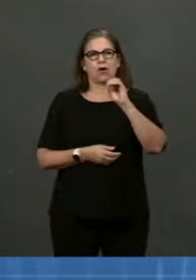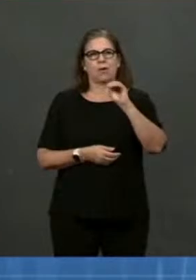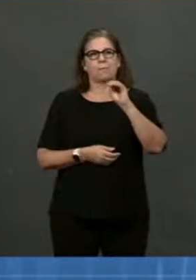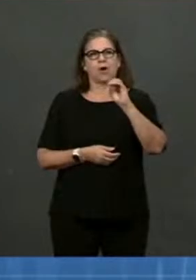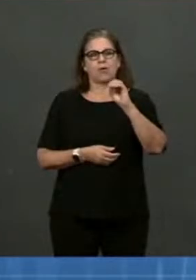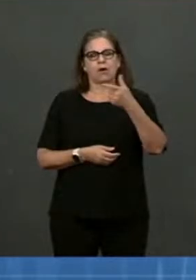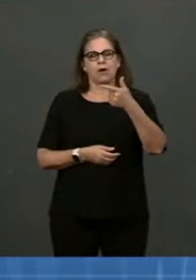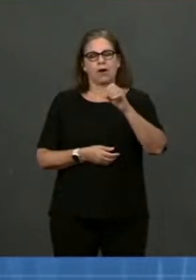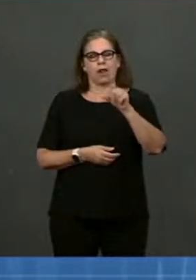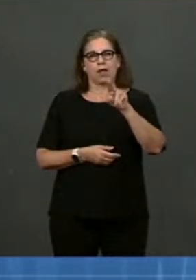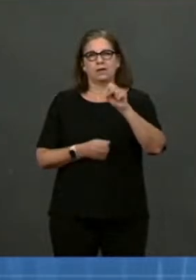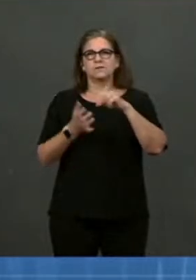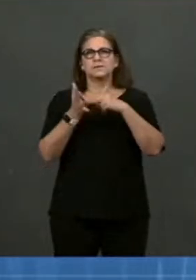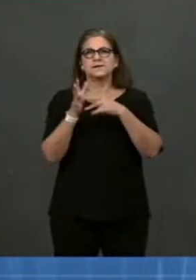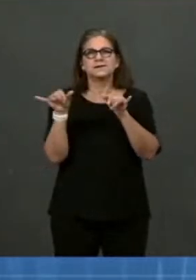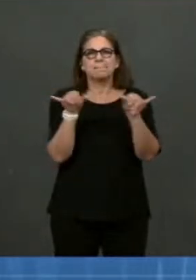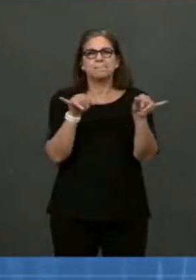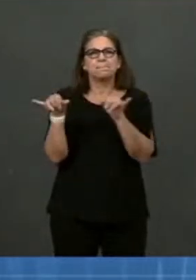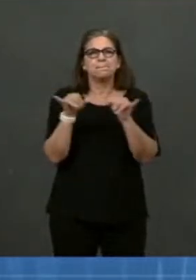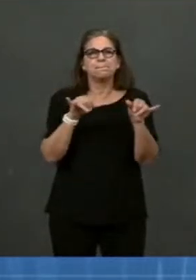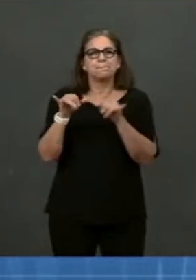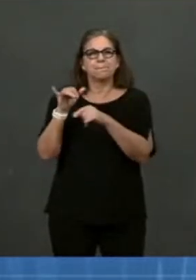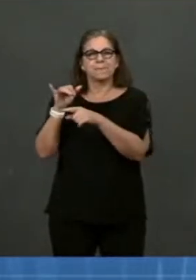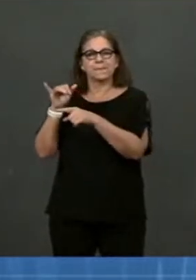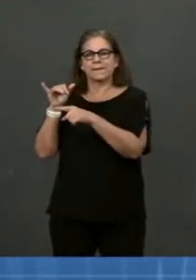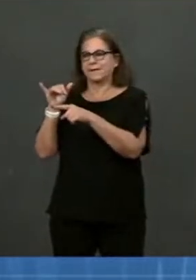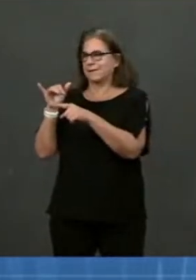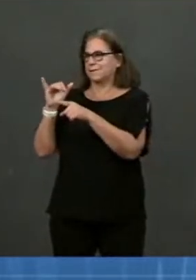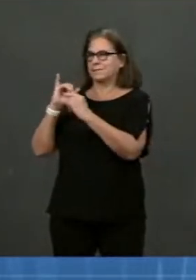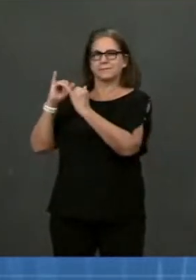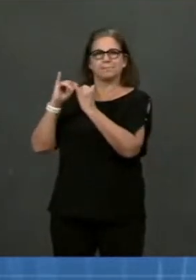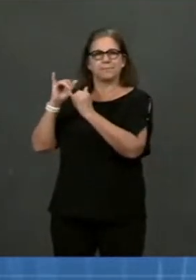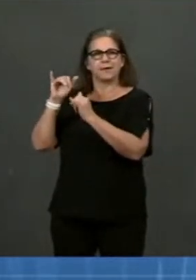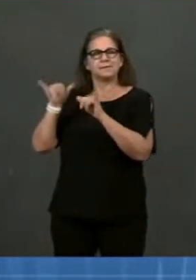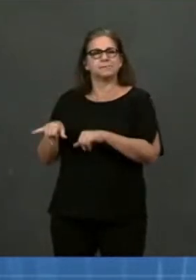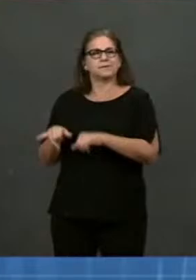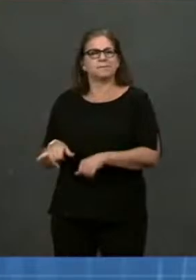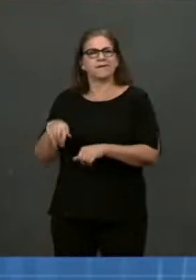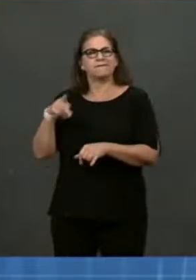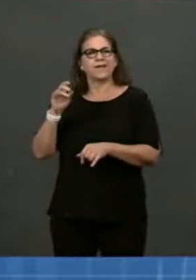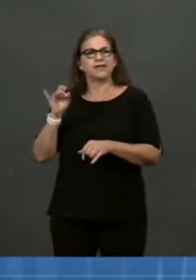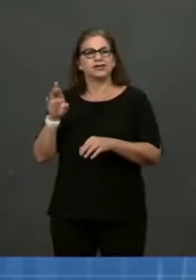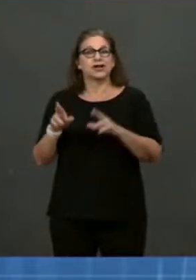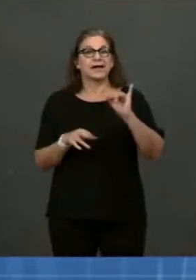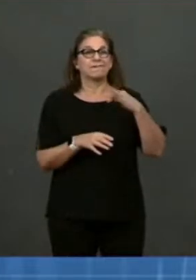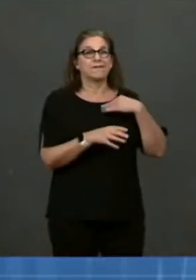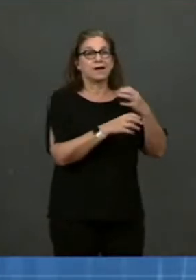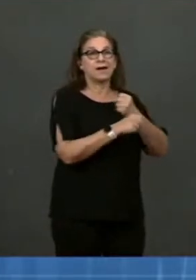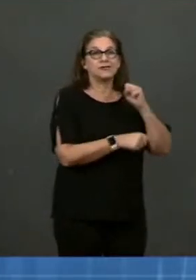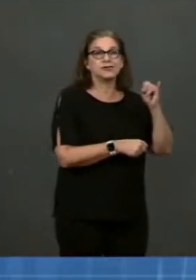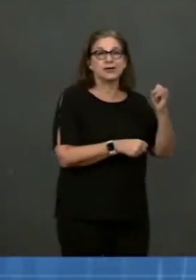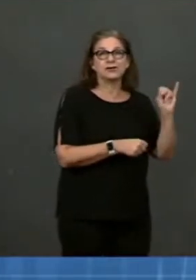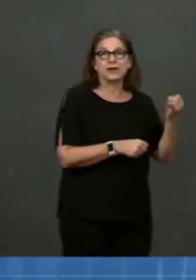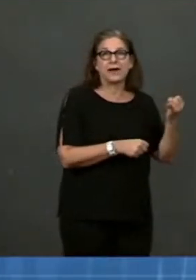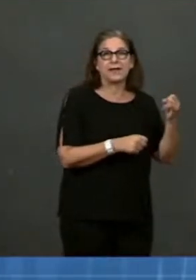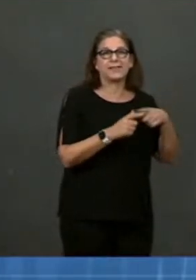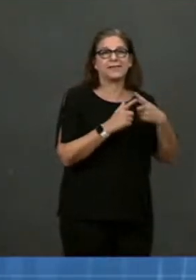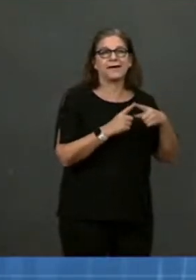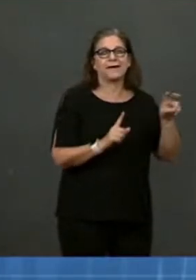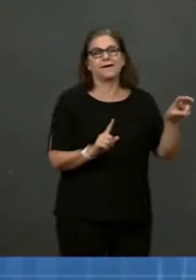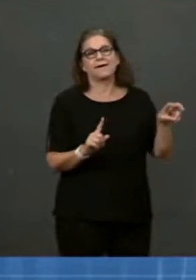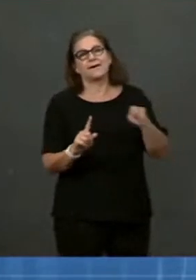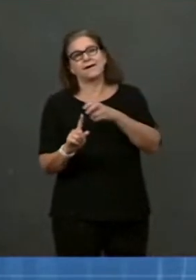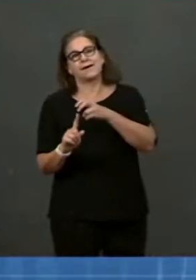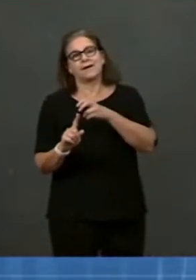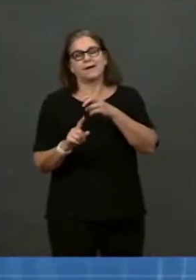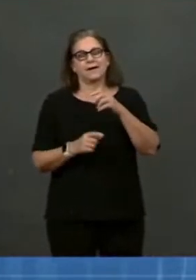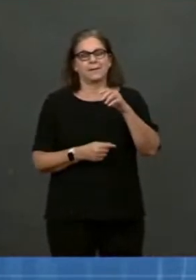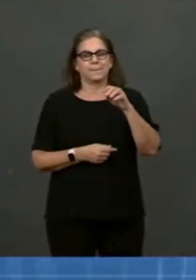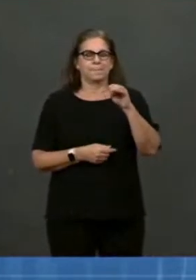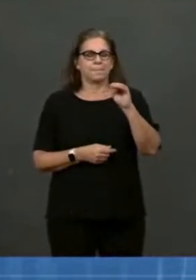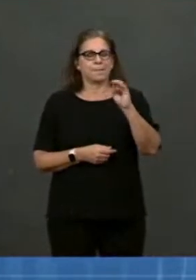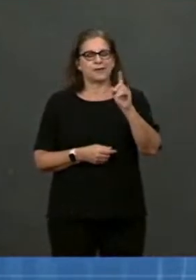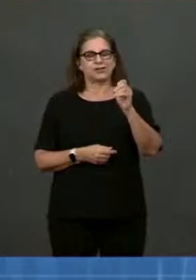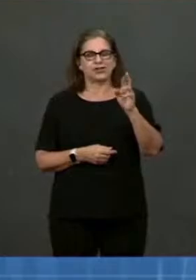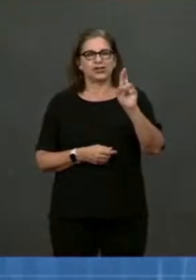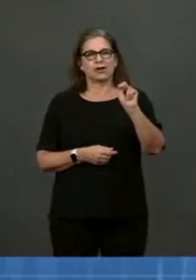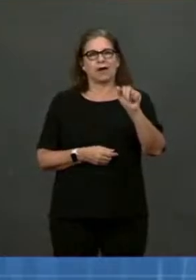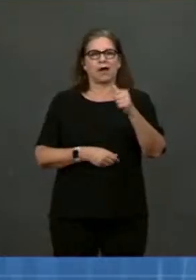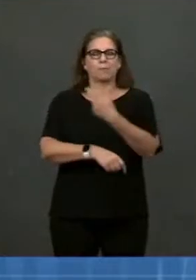BOOSTED FROM PFIZER THAT'S A